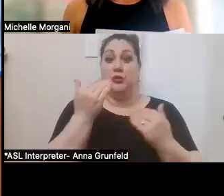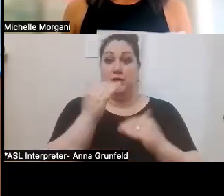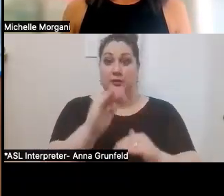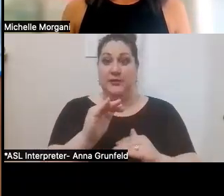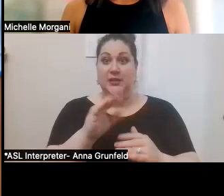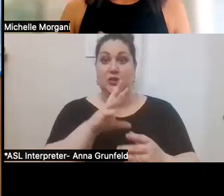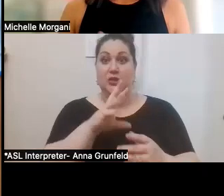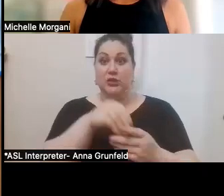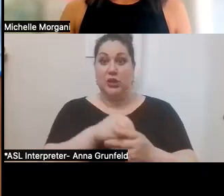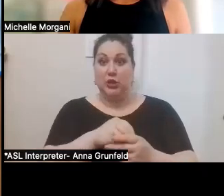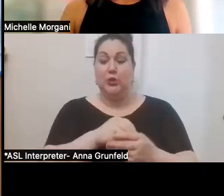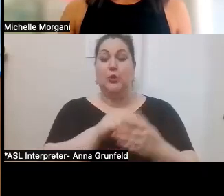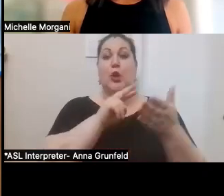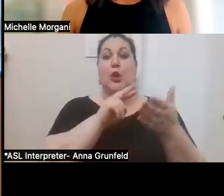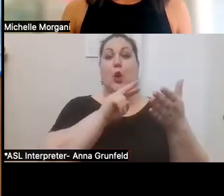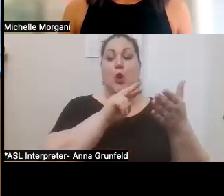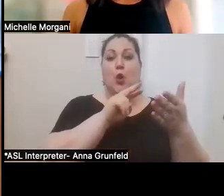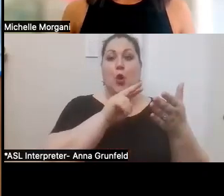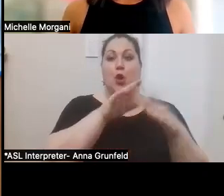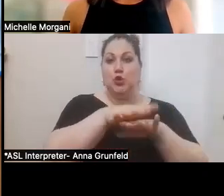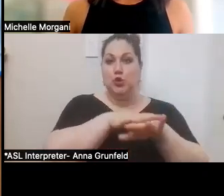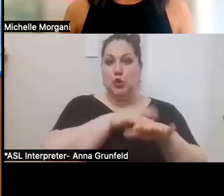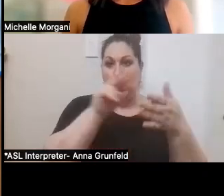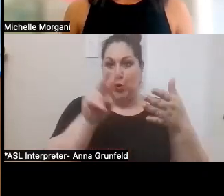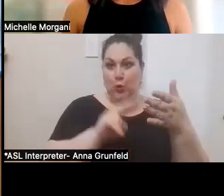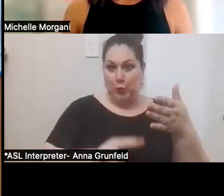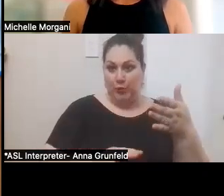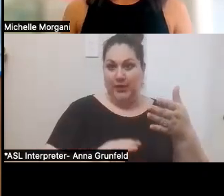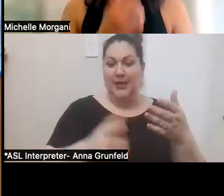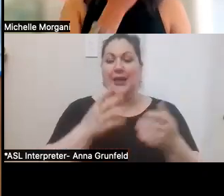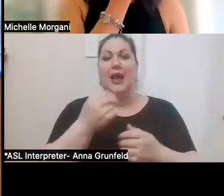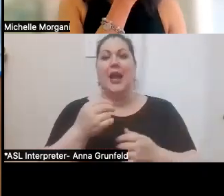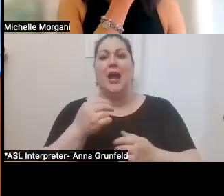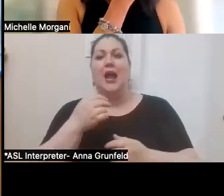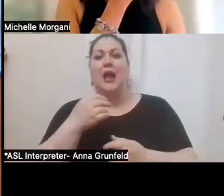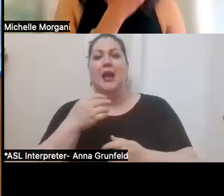transposition problems or poor word recognition. Next slide please.